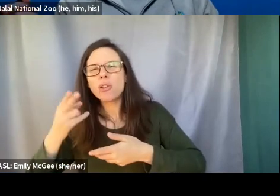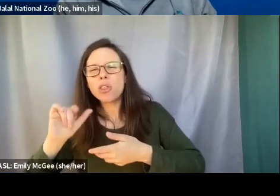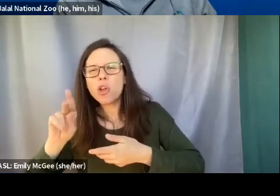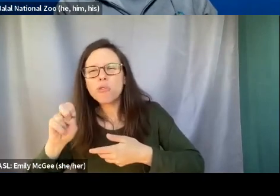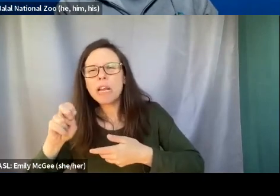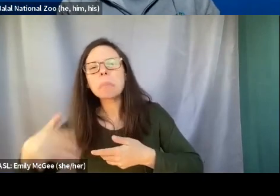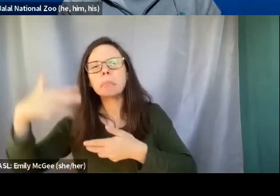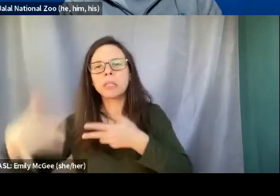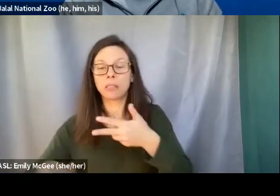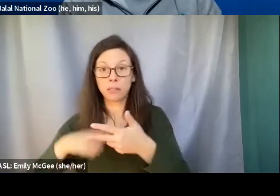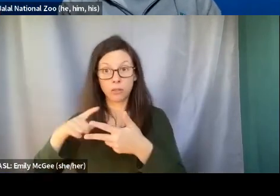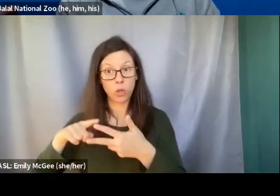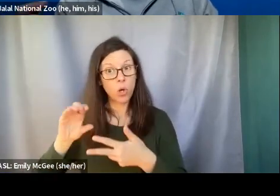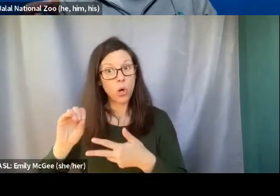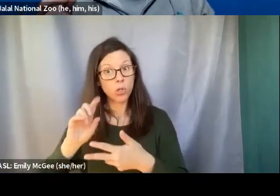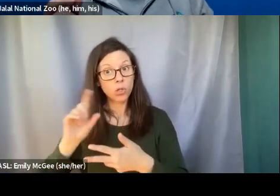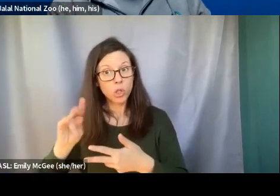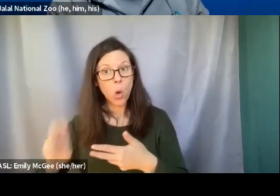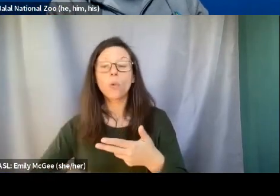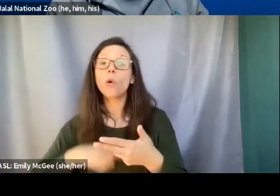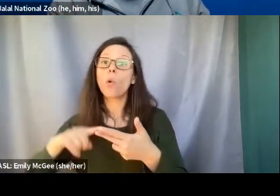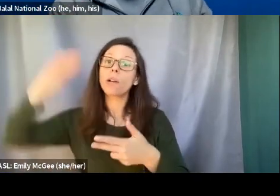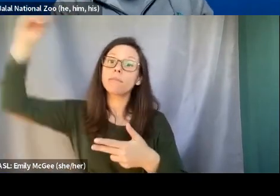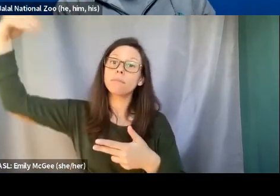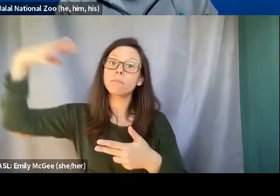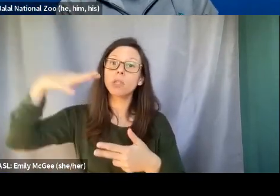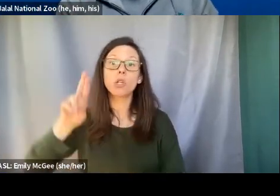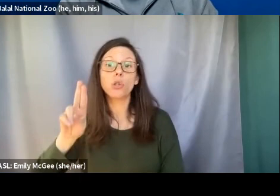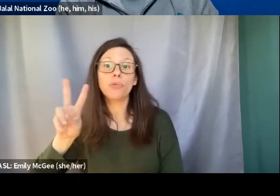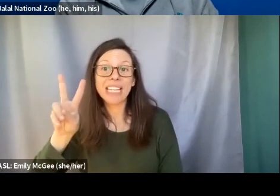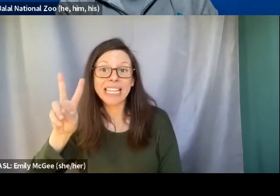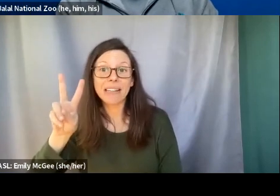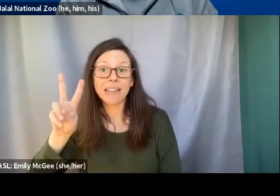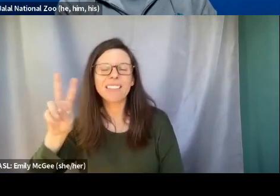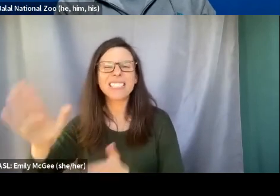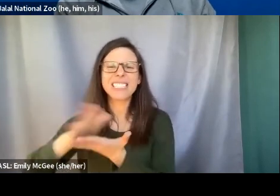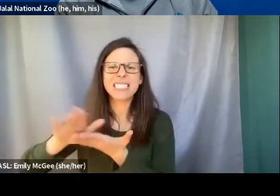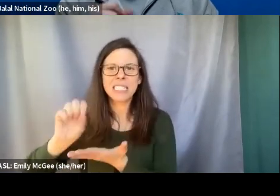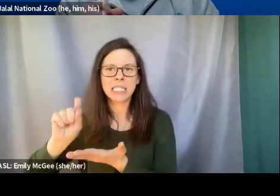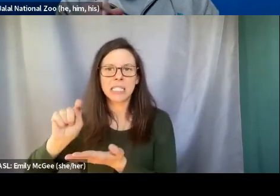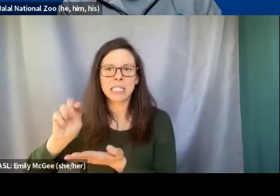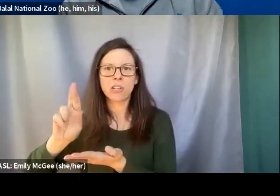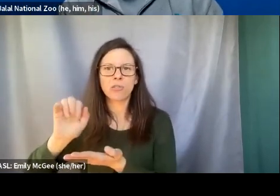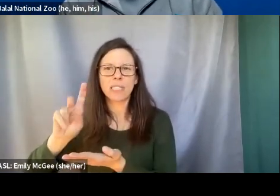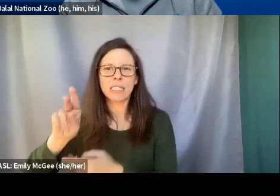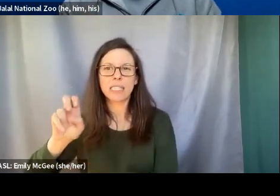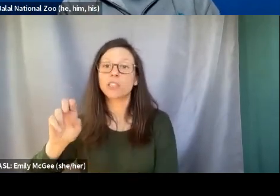kill the bacteria but sterilizes them so that way they cannot reduce, kind of extinguish, an amount.